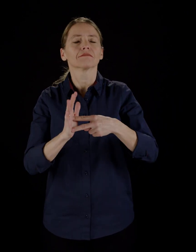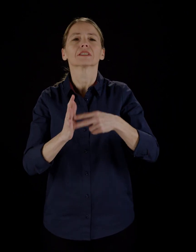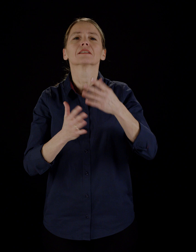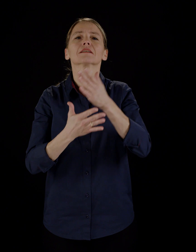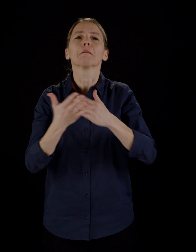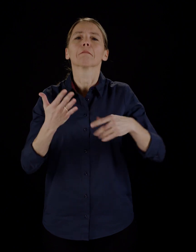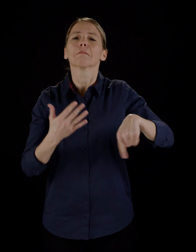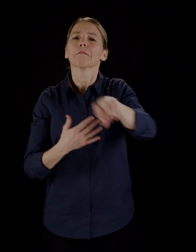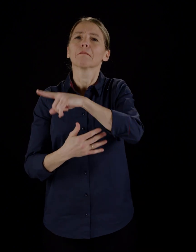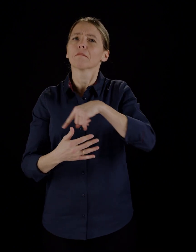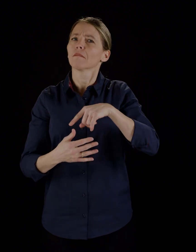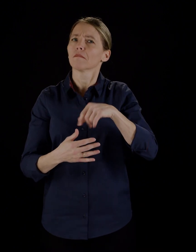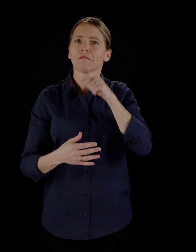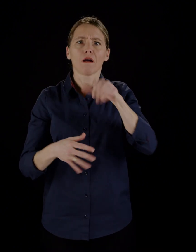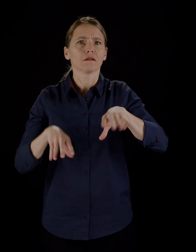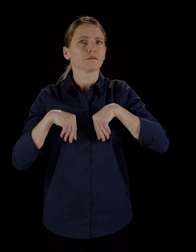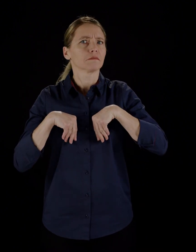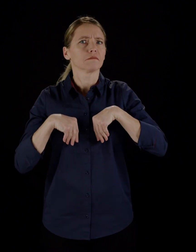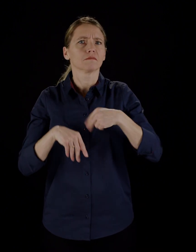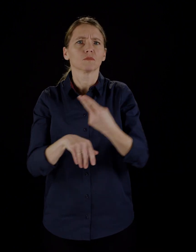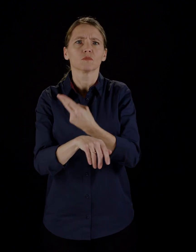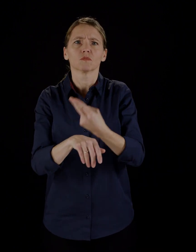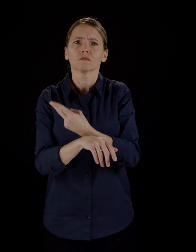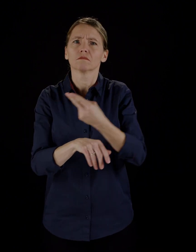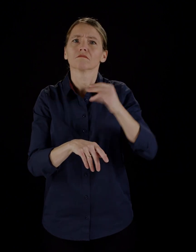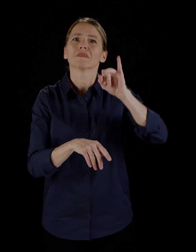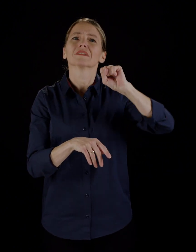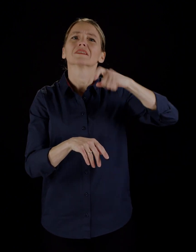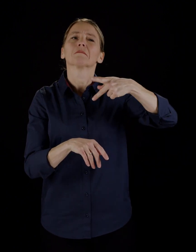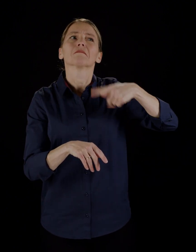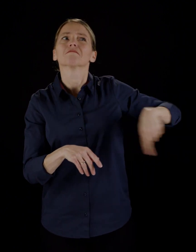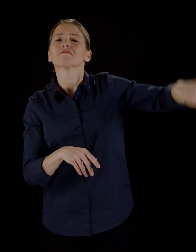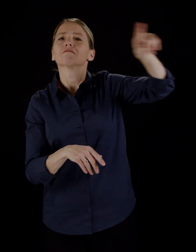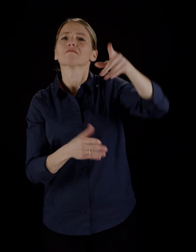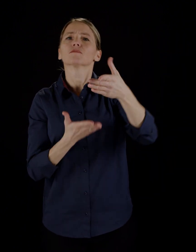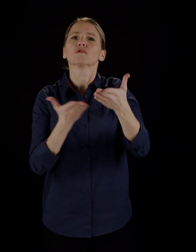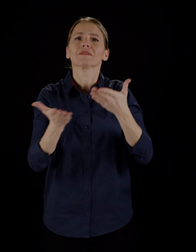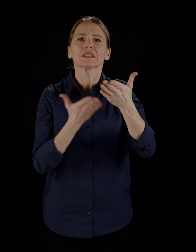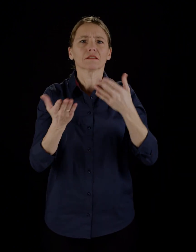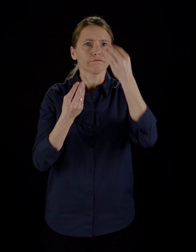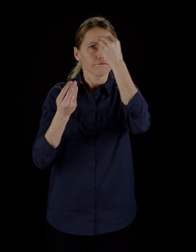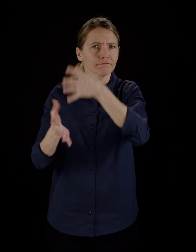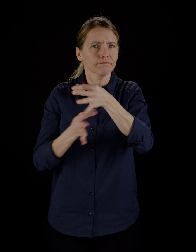services, and the consequences of any unacceptable use by the customer.